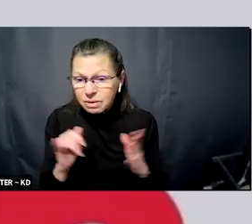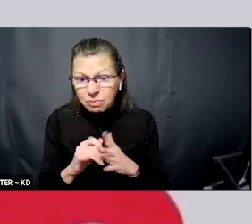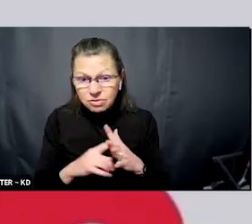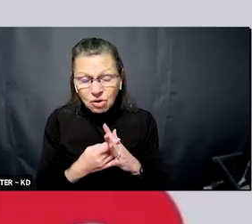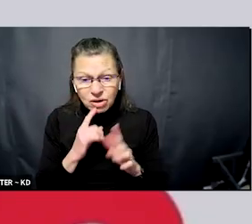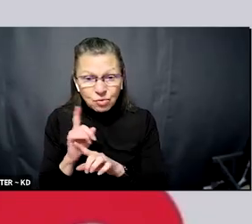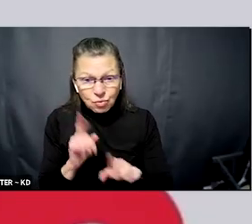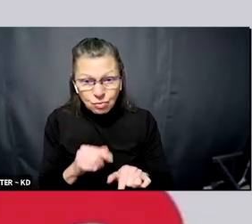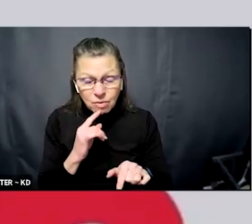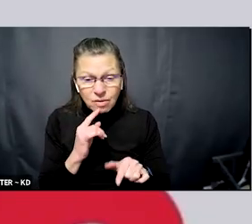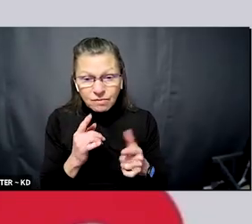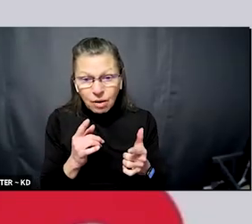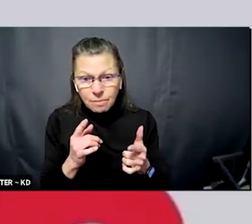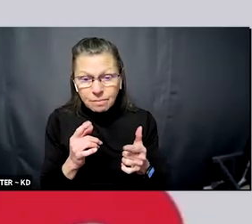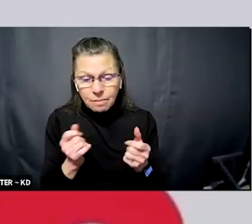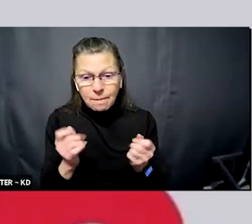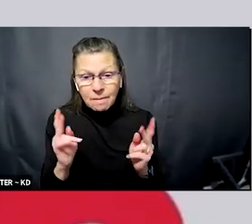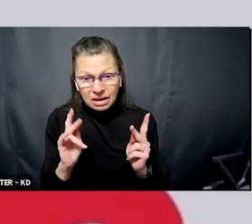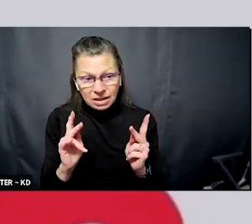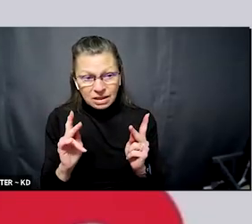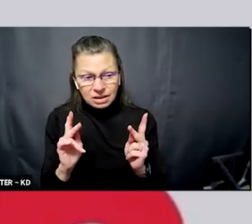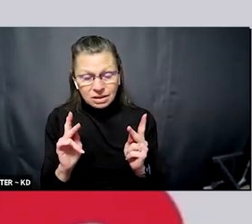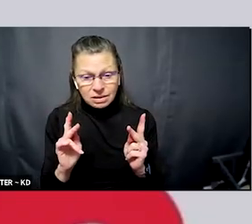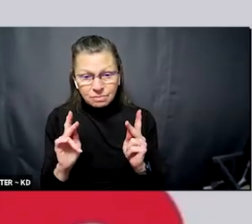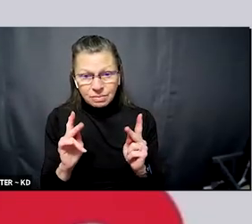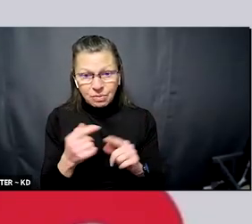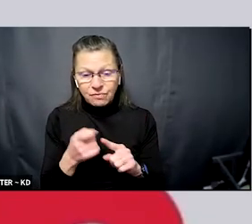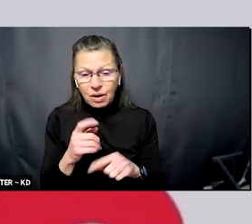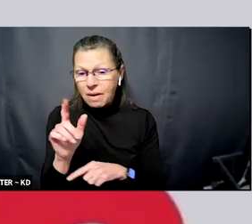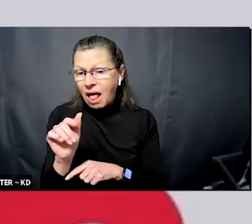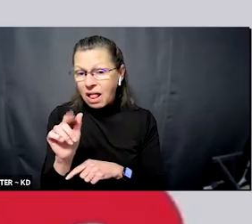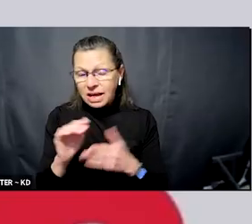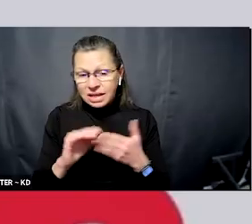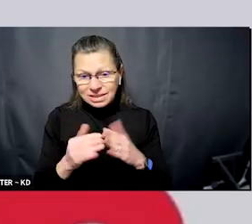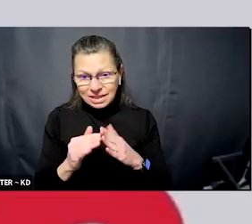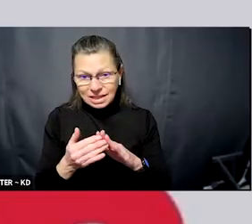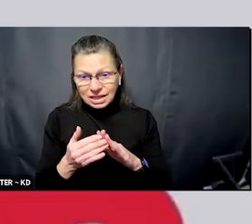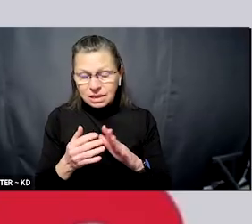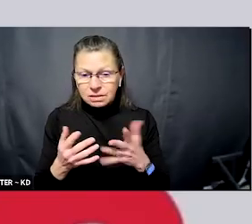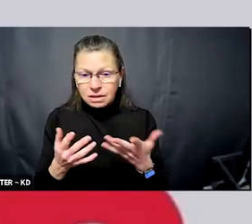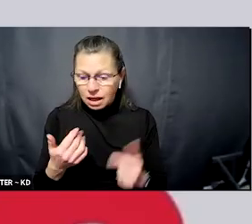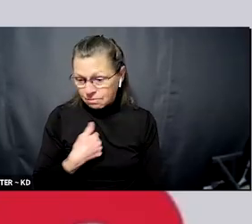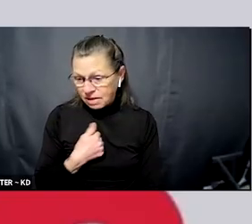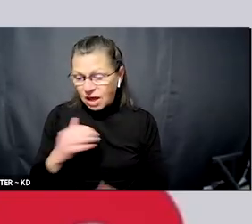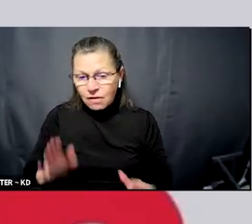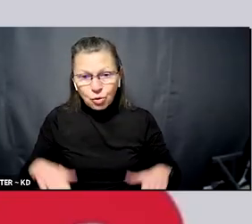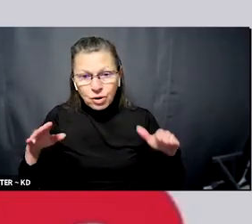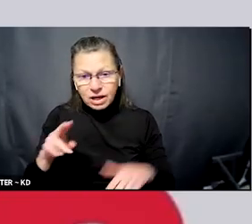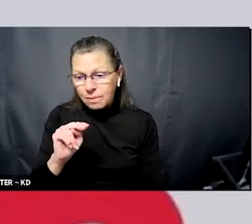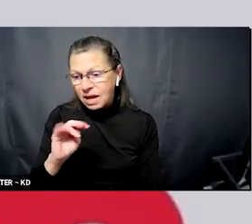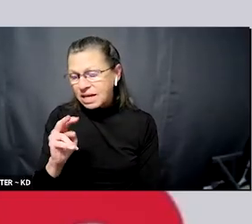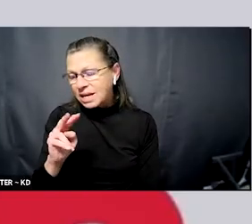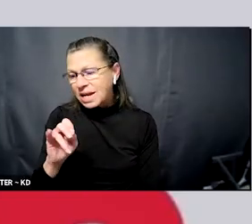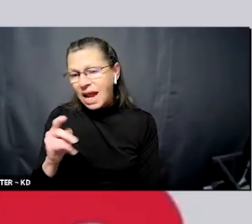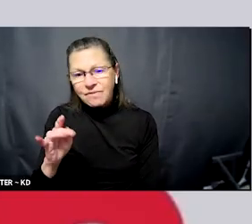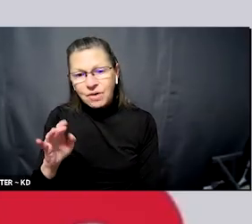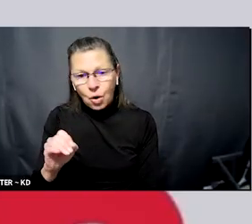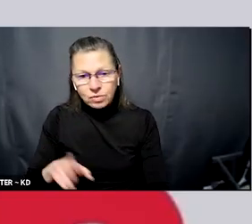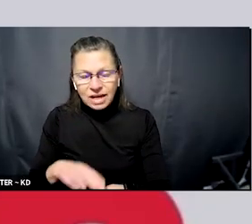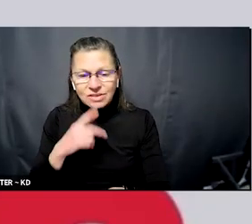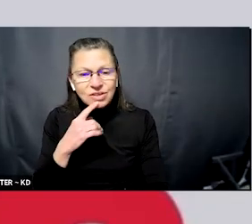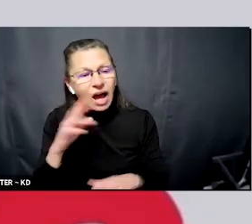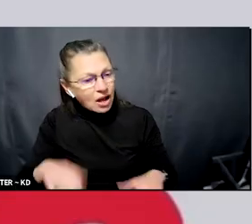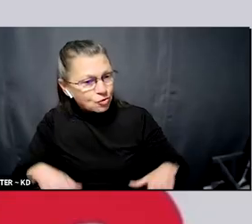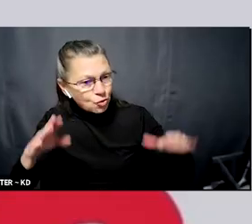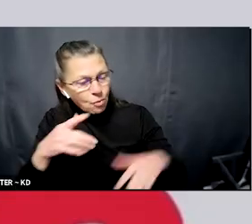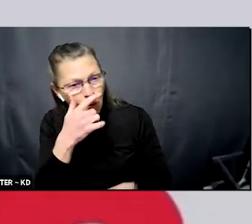place from Los Angeles city, and growing up on the Navajo Nation, I grew up watching media and even